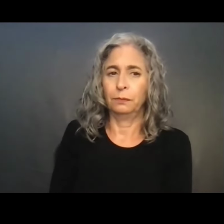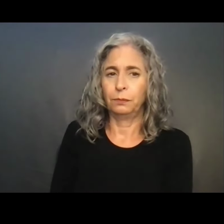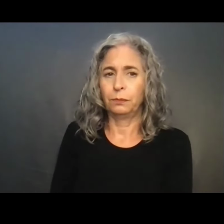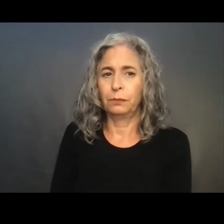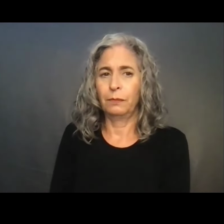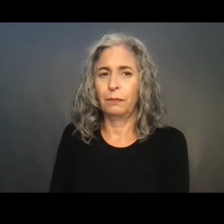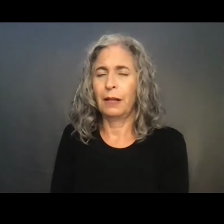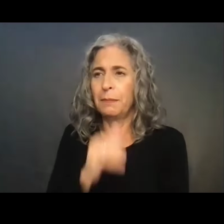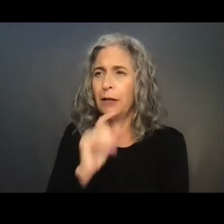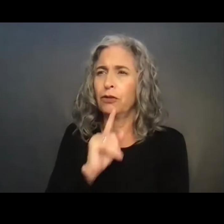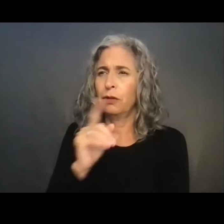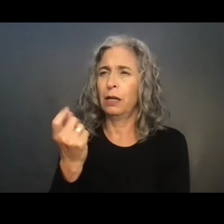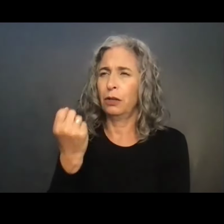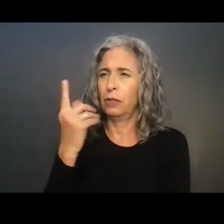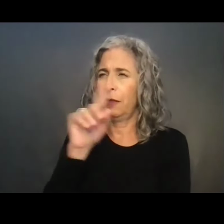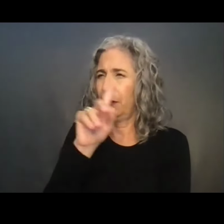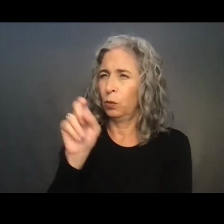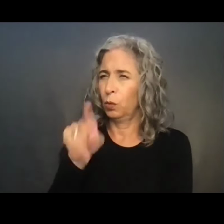I understand the question. >> MALCOLM MIESTRELL: I think